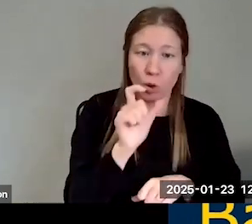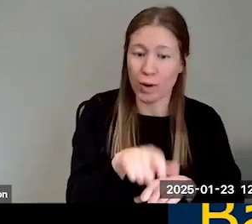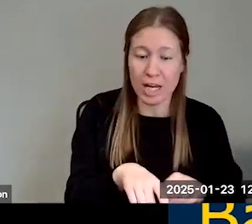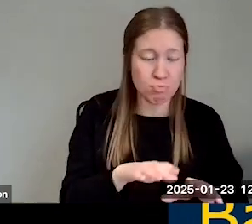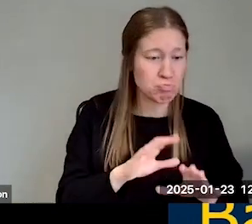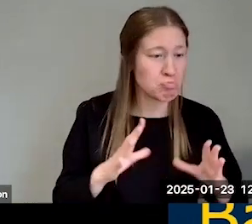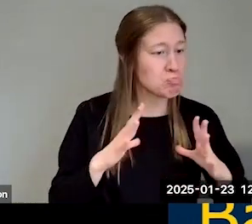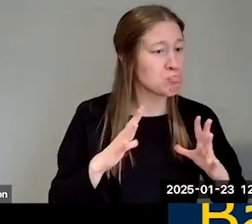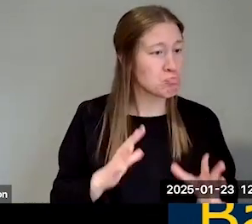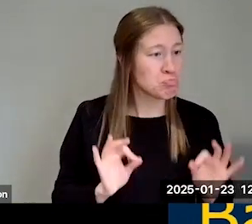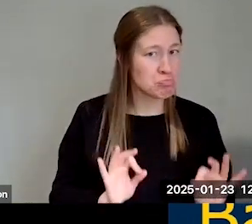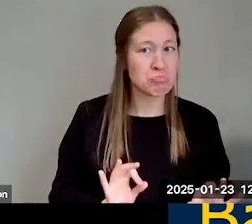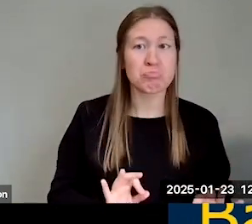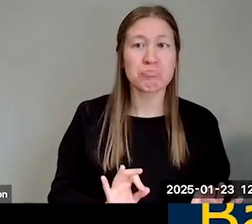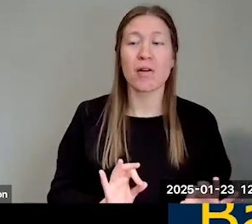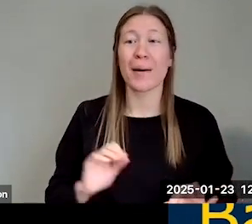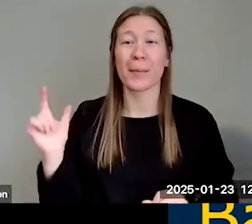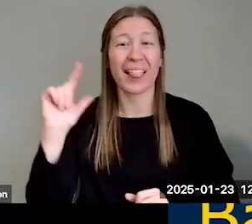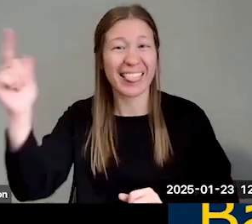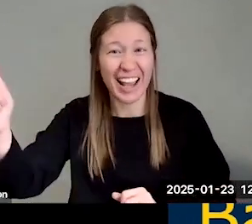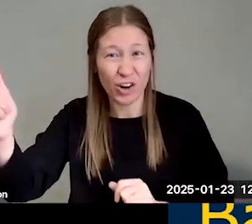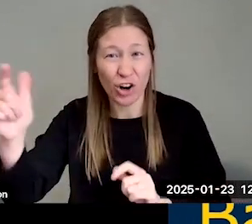or a condition has not changed over time.